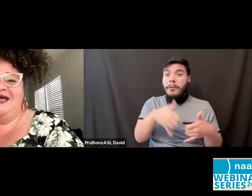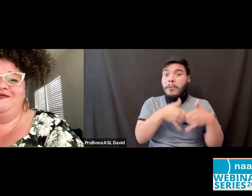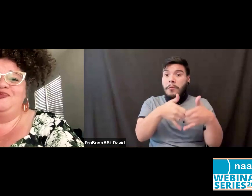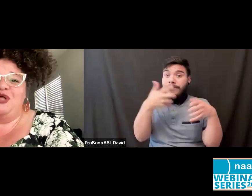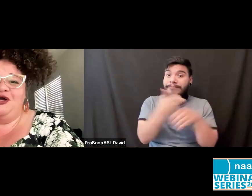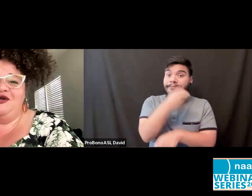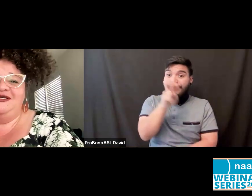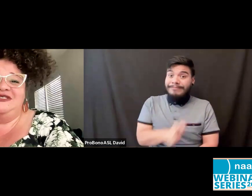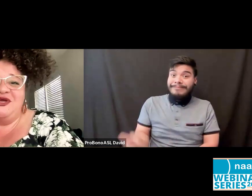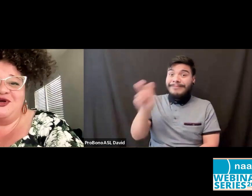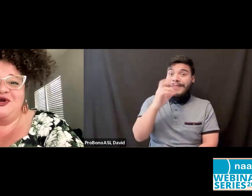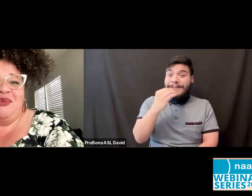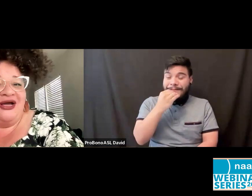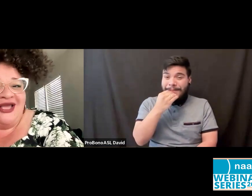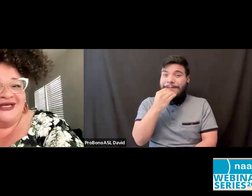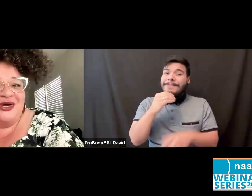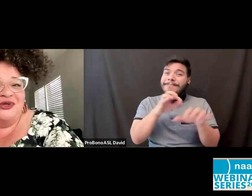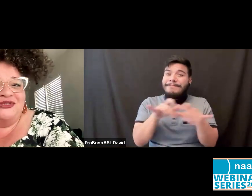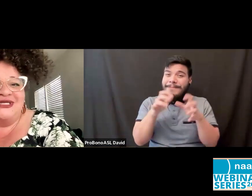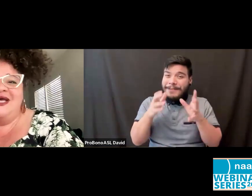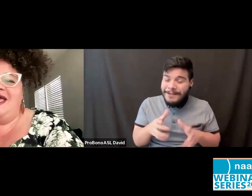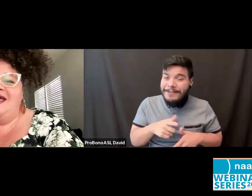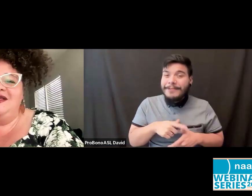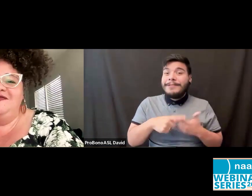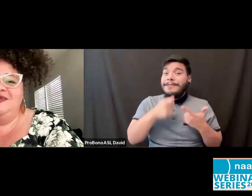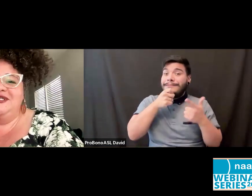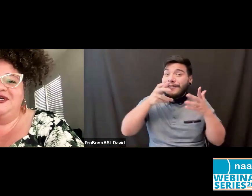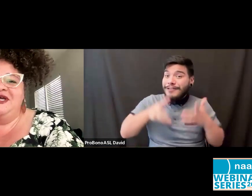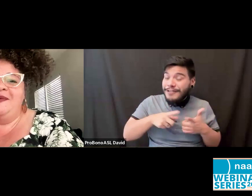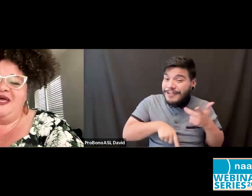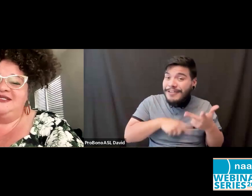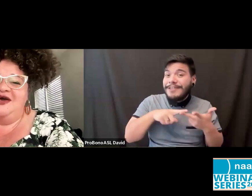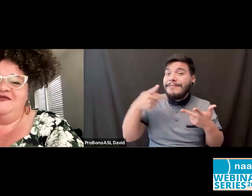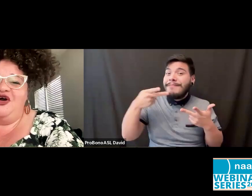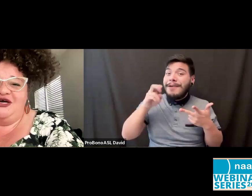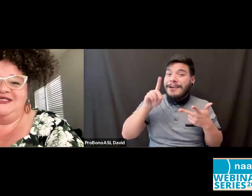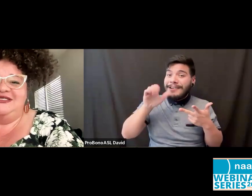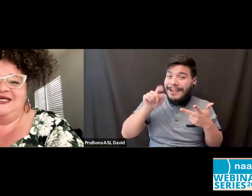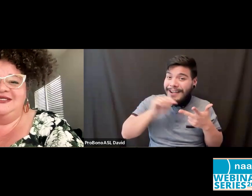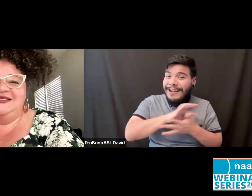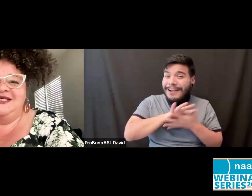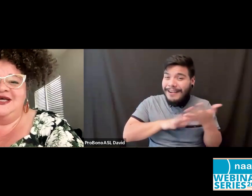and food blogger, speaker, podcast host and influencer based out of Austin, Texas.